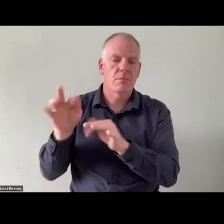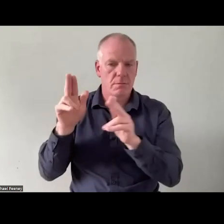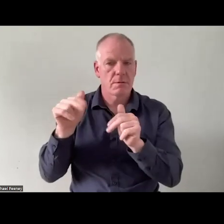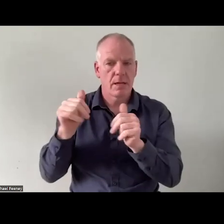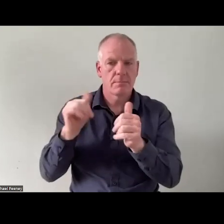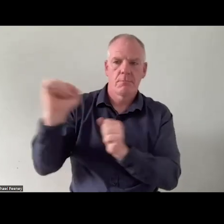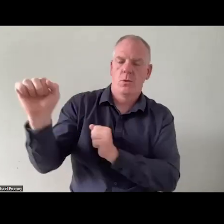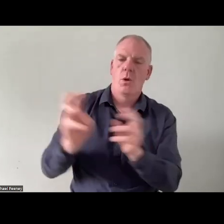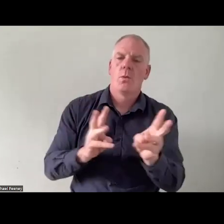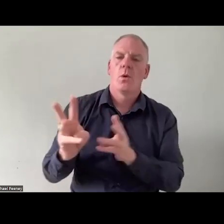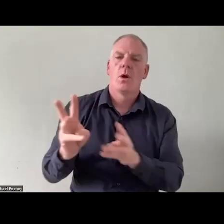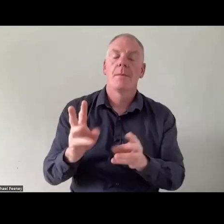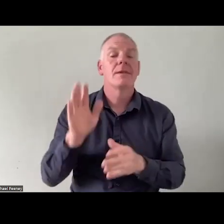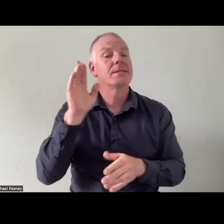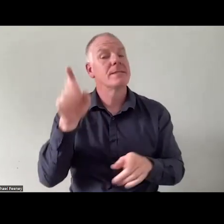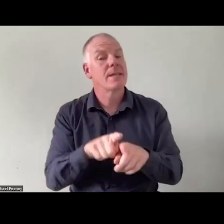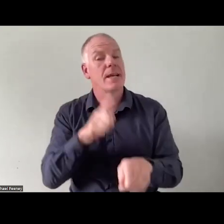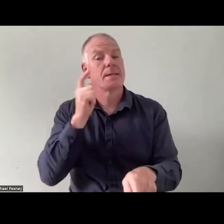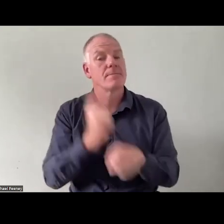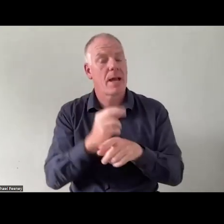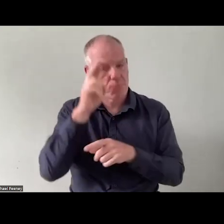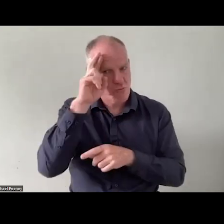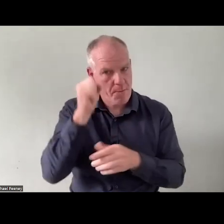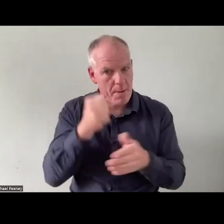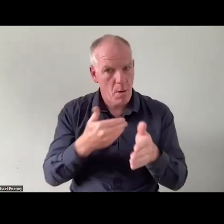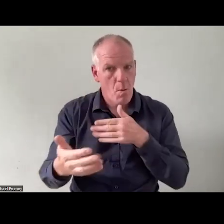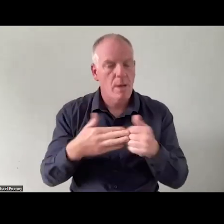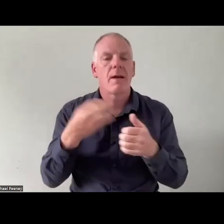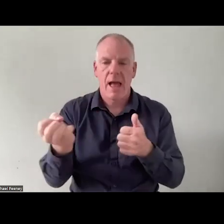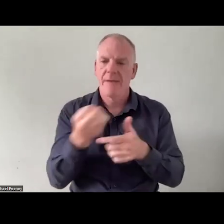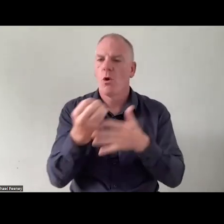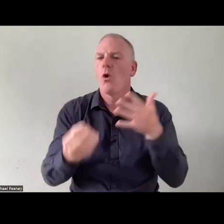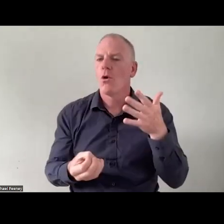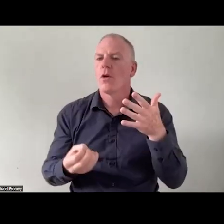but being mindful that there are others and there are more access services.